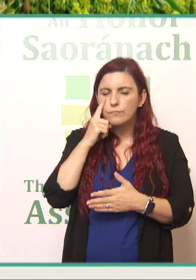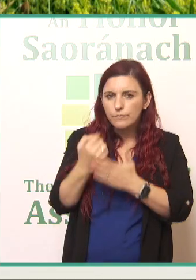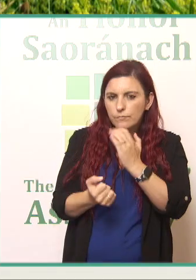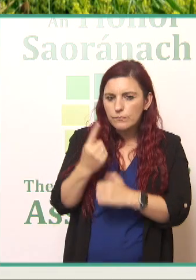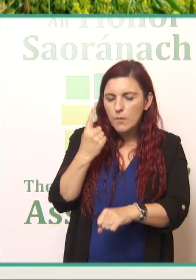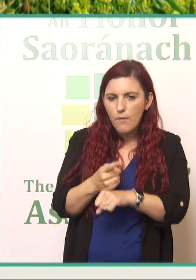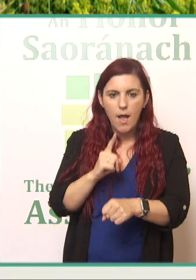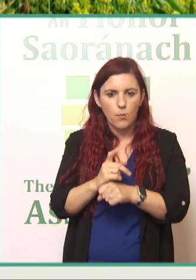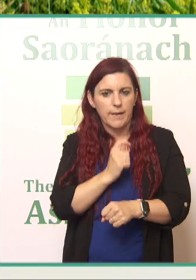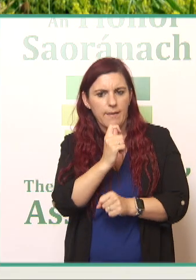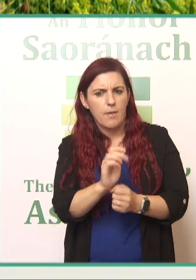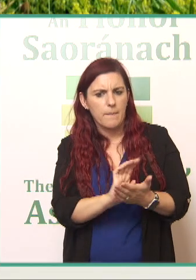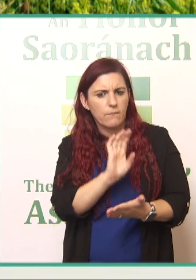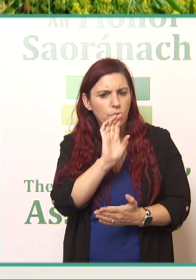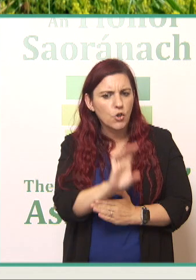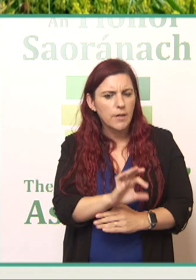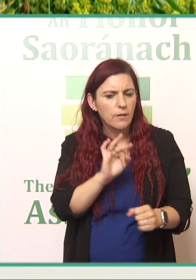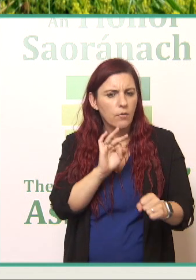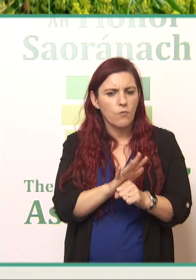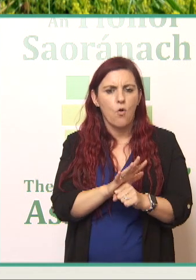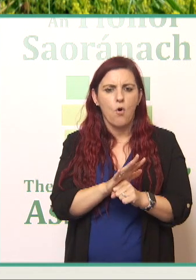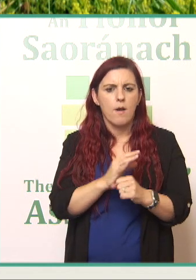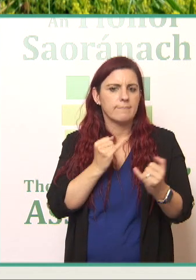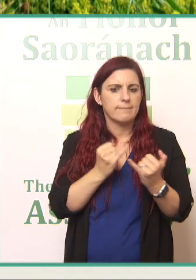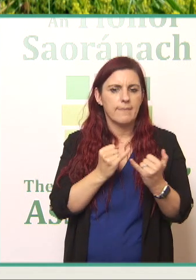funding to protect to address point source pollution for instance if a farmer wants to